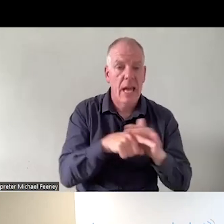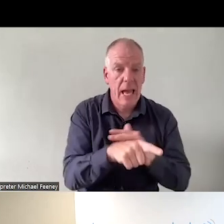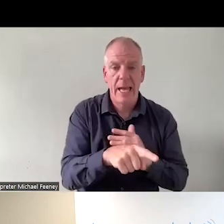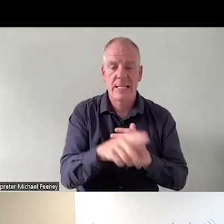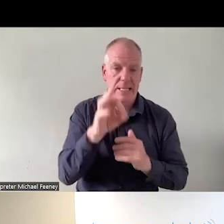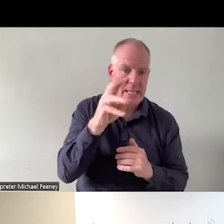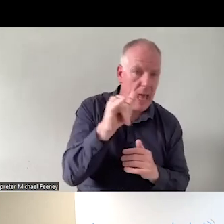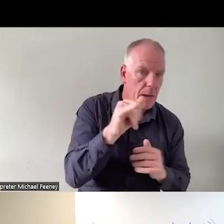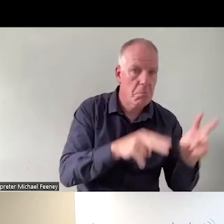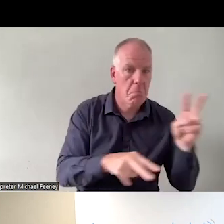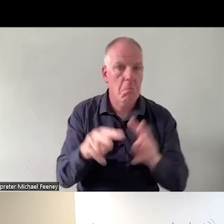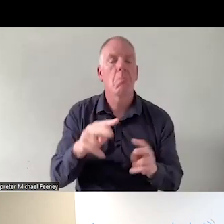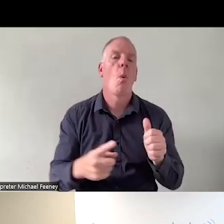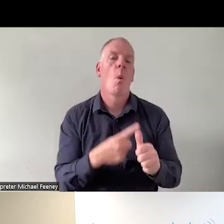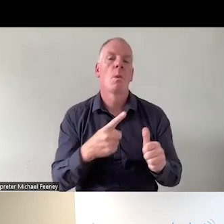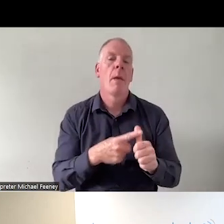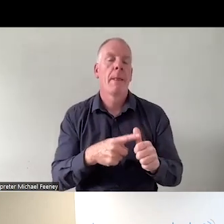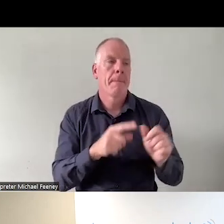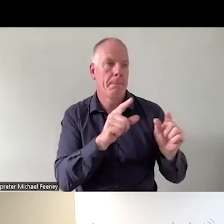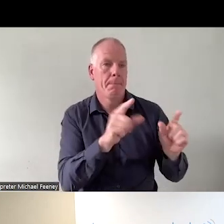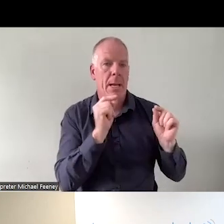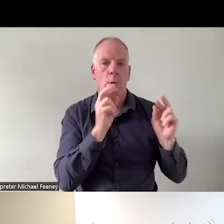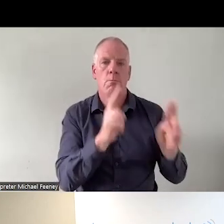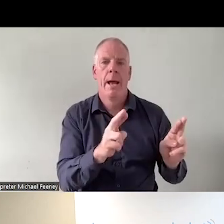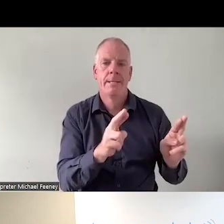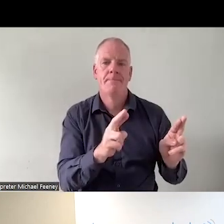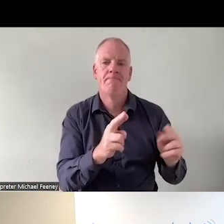a trigger would then select the appropriate audio for you.